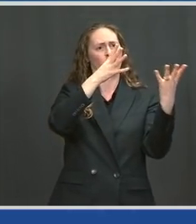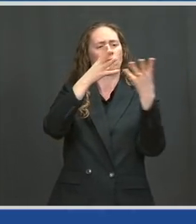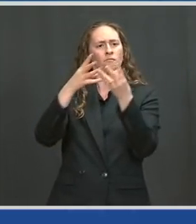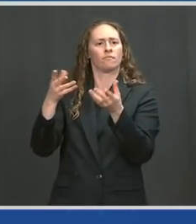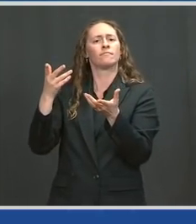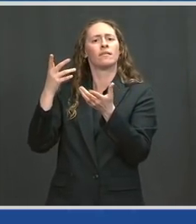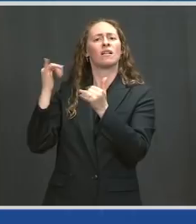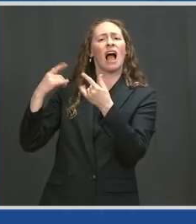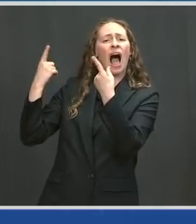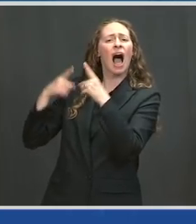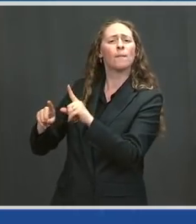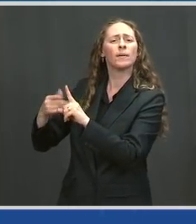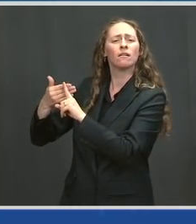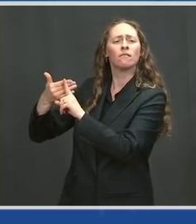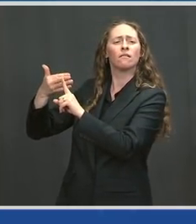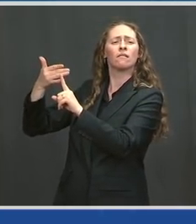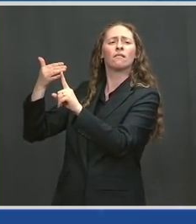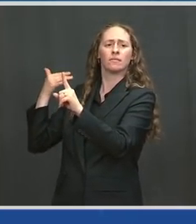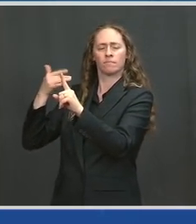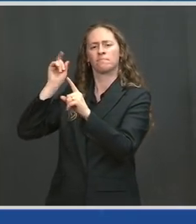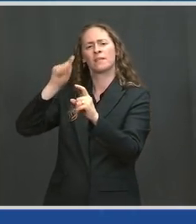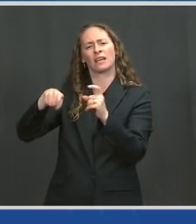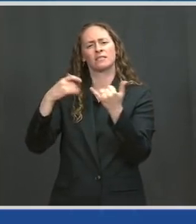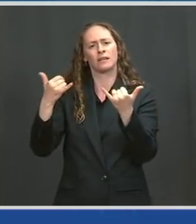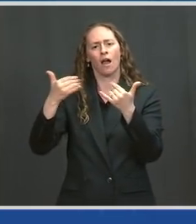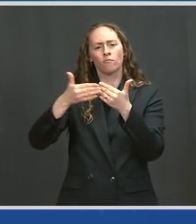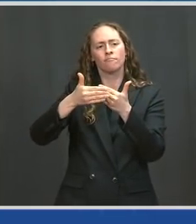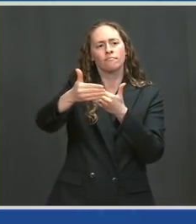and face the future with confidence and with hope? "